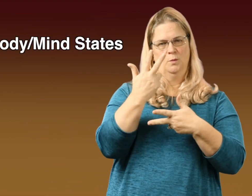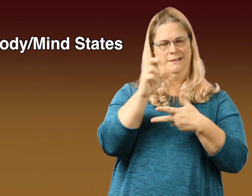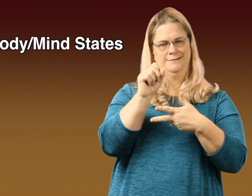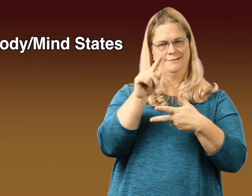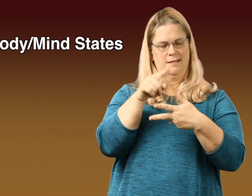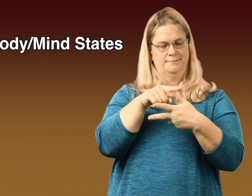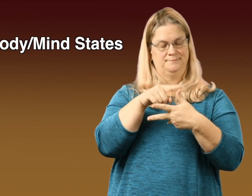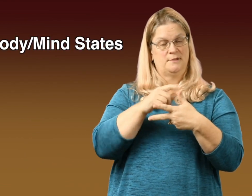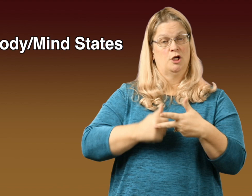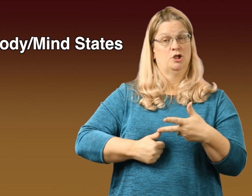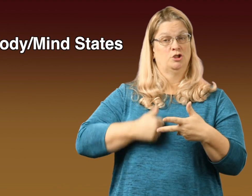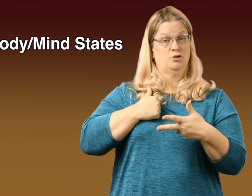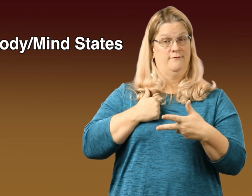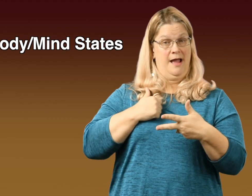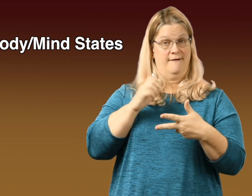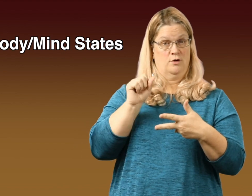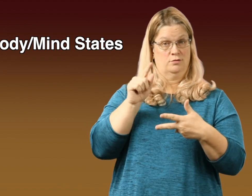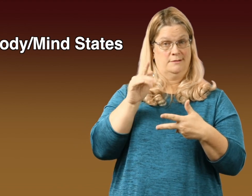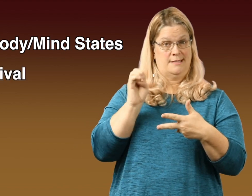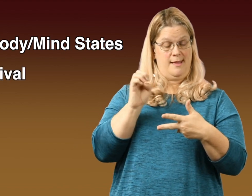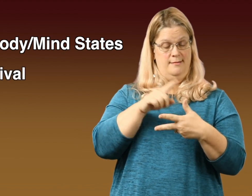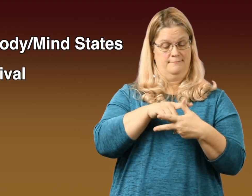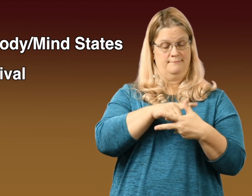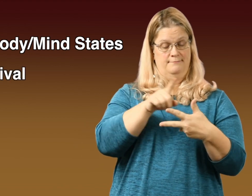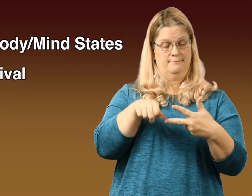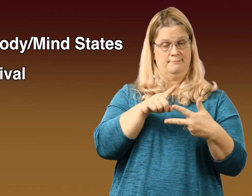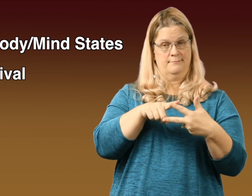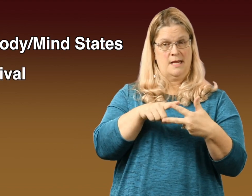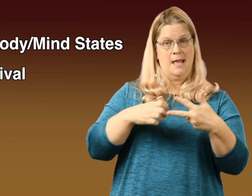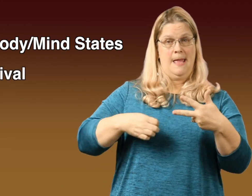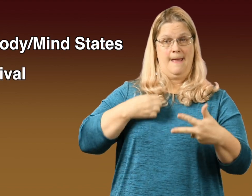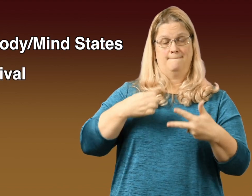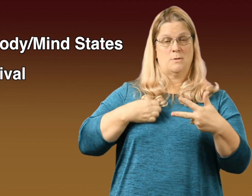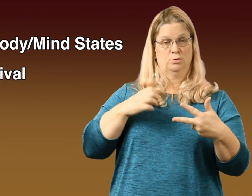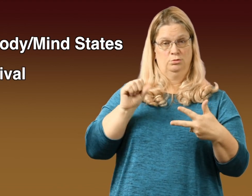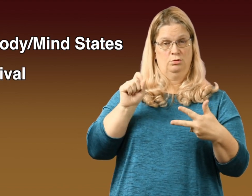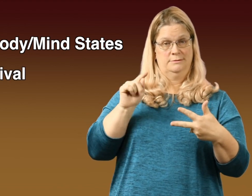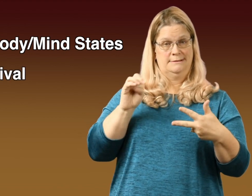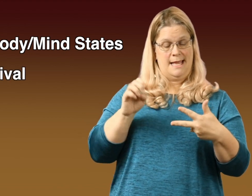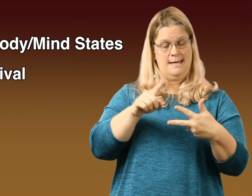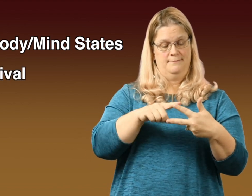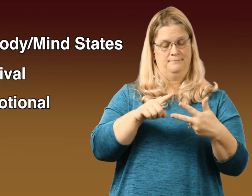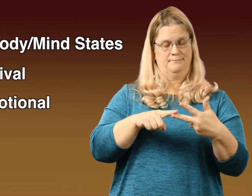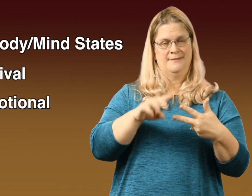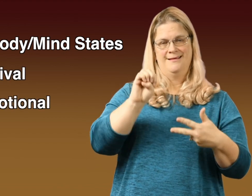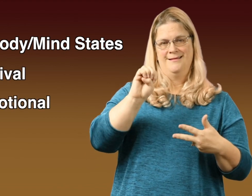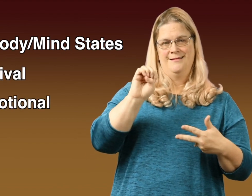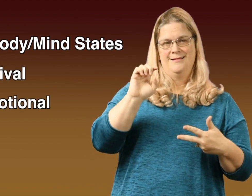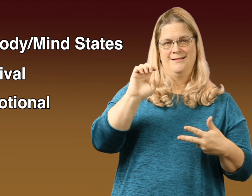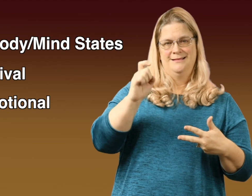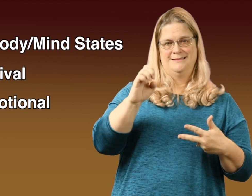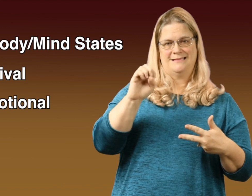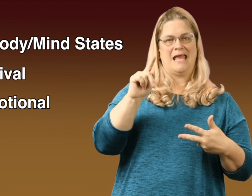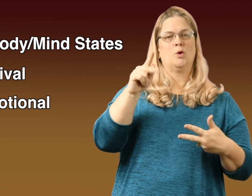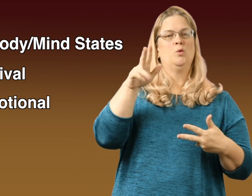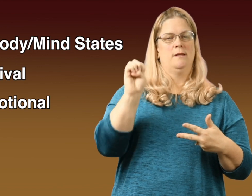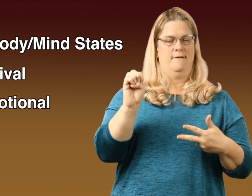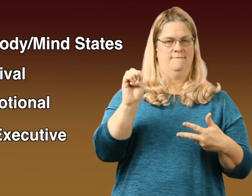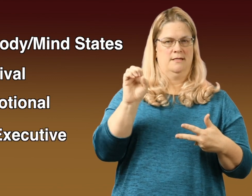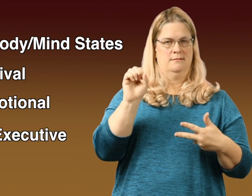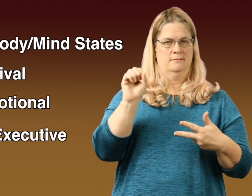So these three states include survival state, emotional state, and executive state.